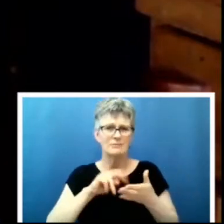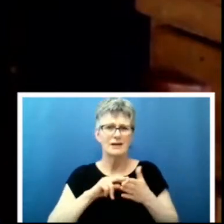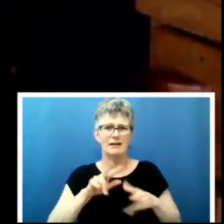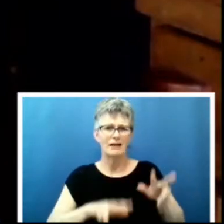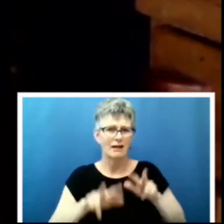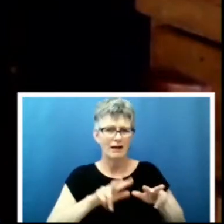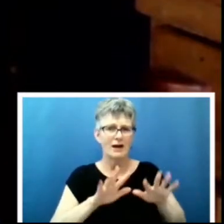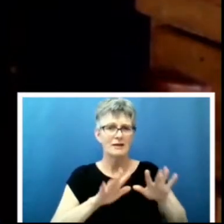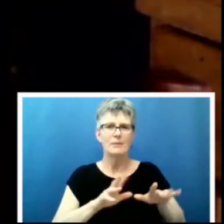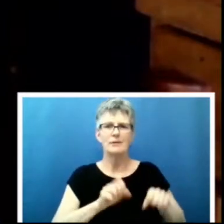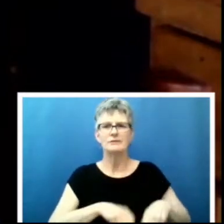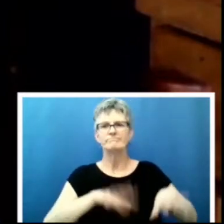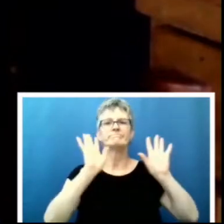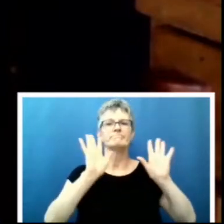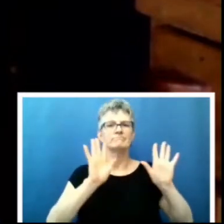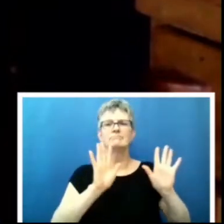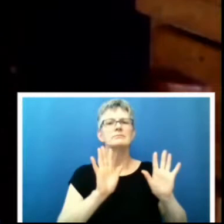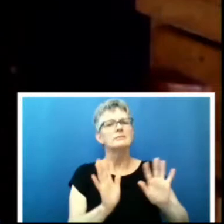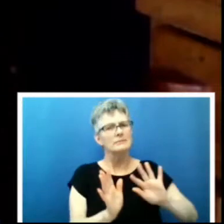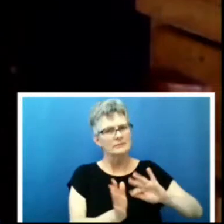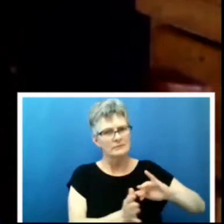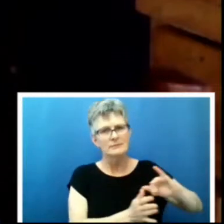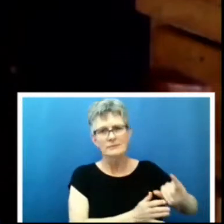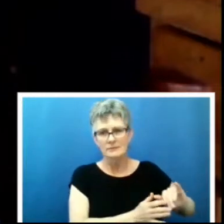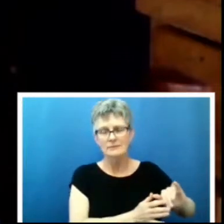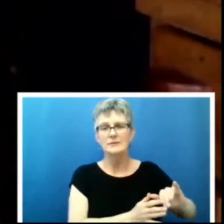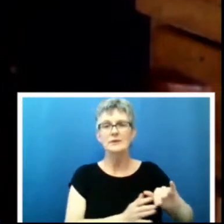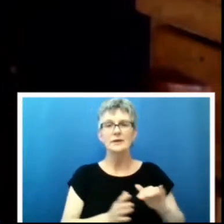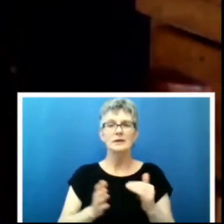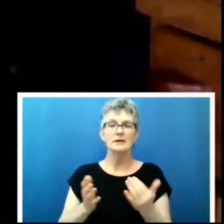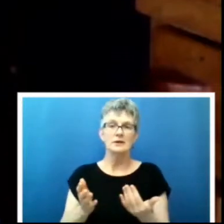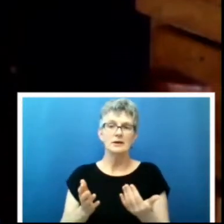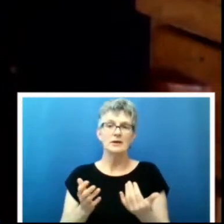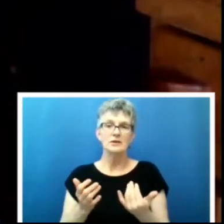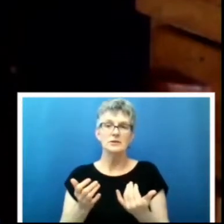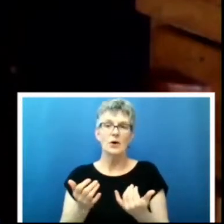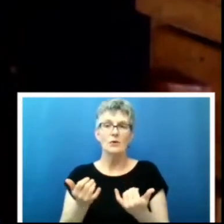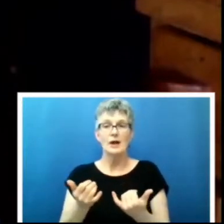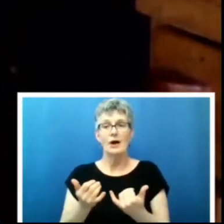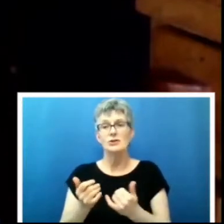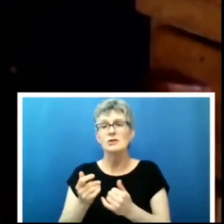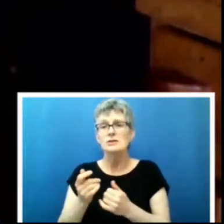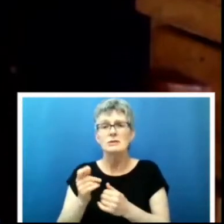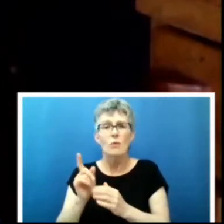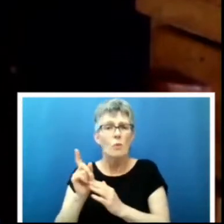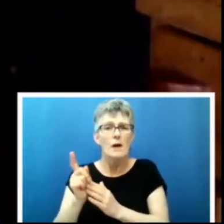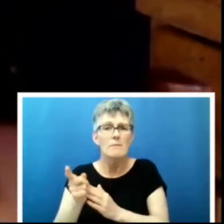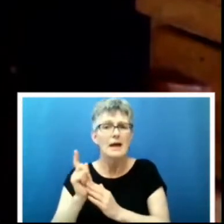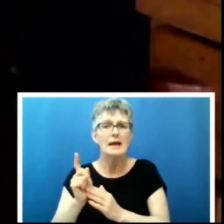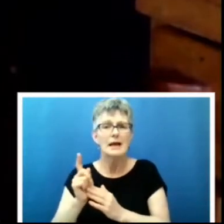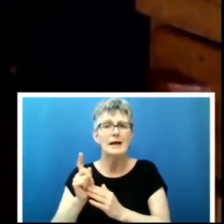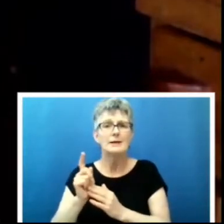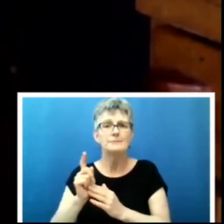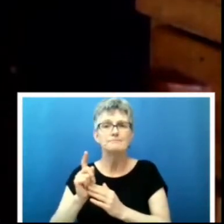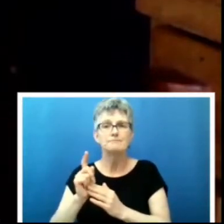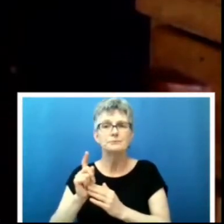And so again, with even just one minute of the moving mediations, there are many.